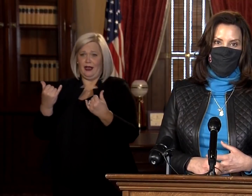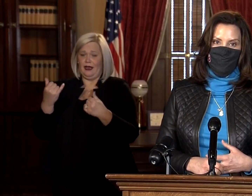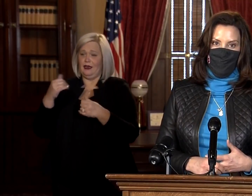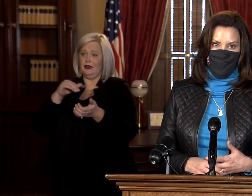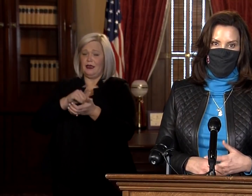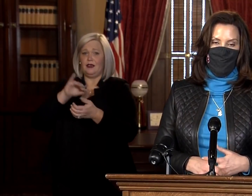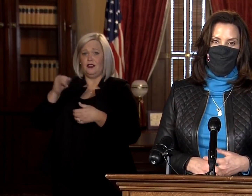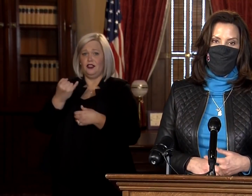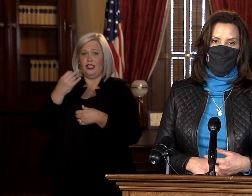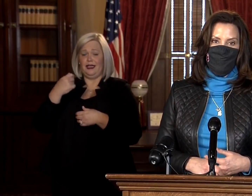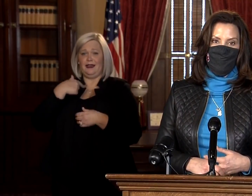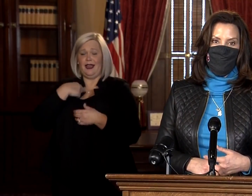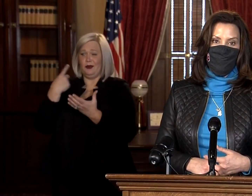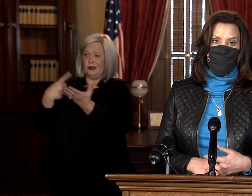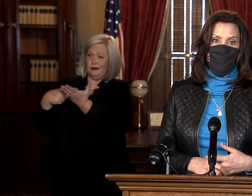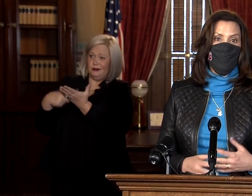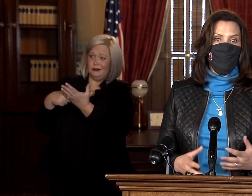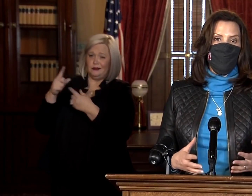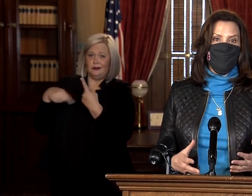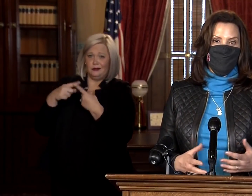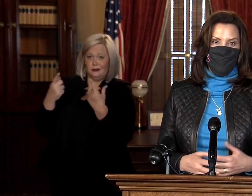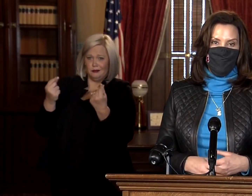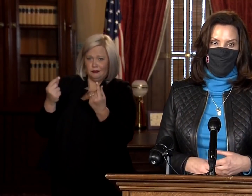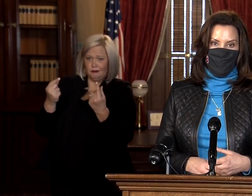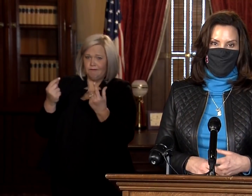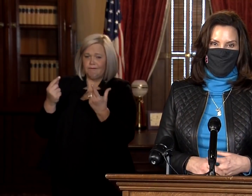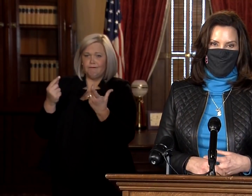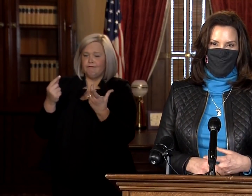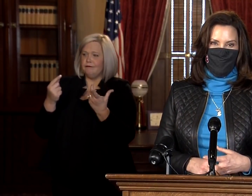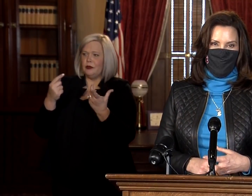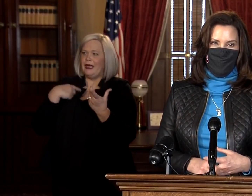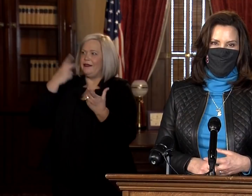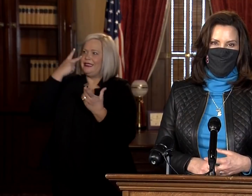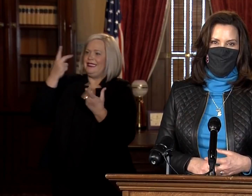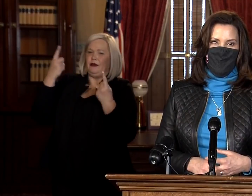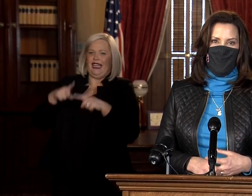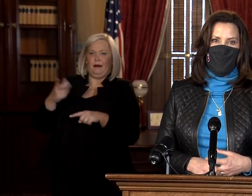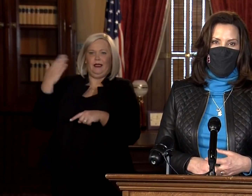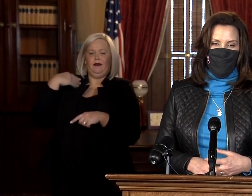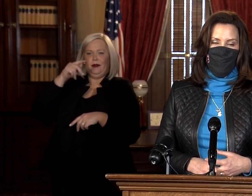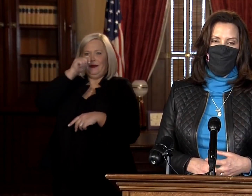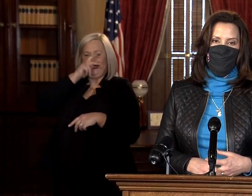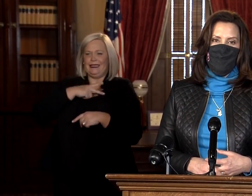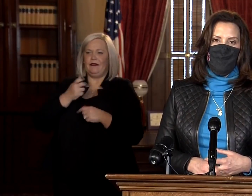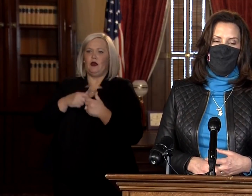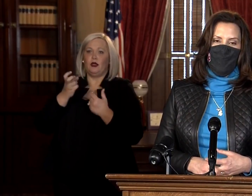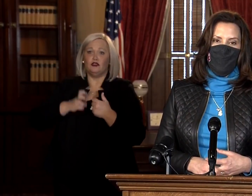and in terms of reengaging other sectors of our economy. sectors of our economy. Dr. J. and I were just talking Dr. J. and I were just talking about, we haven’t seen the